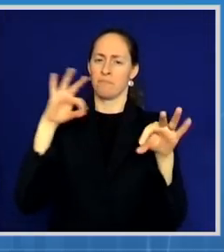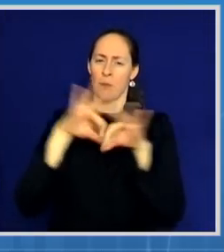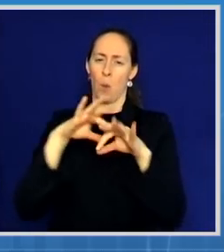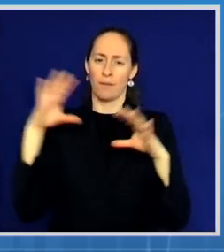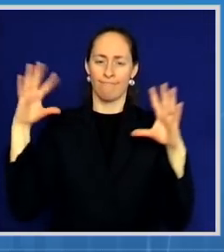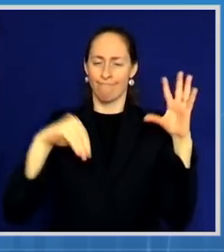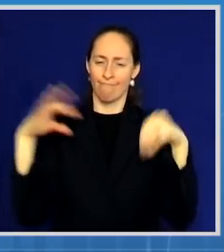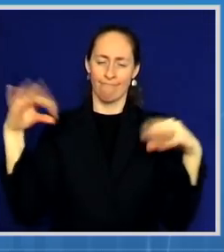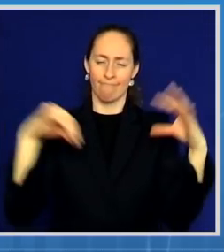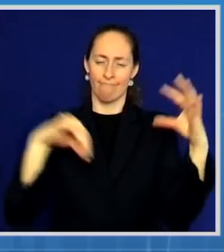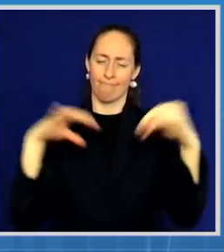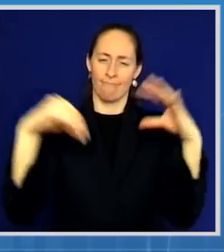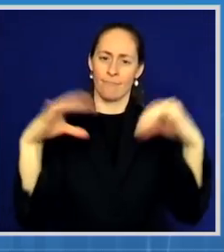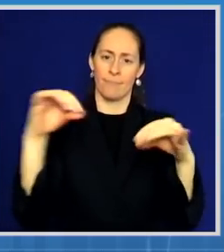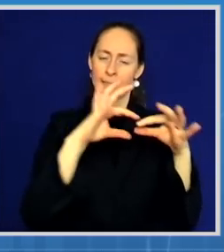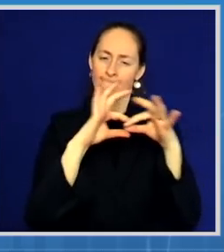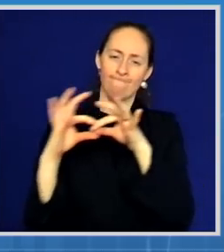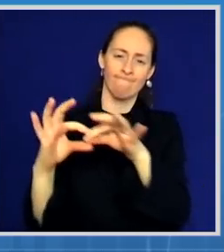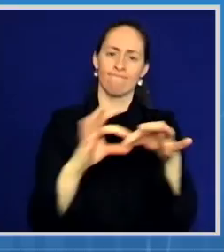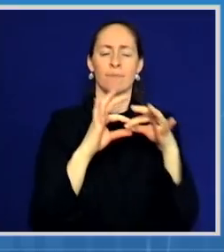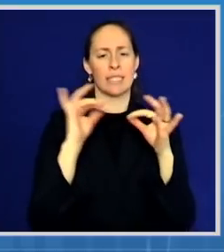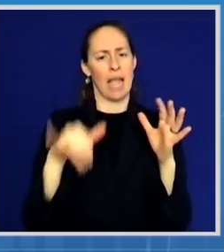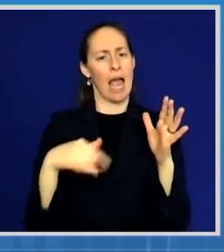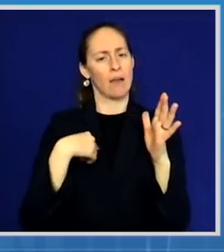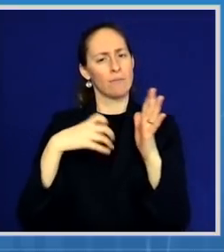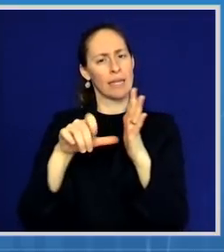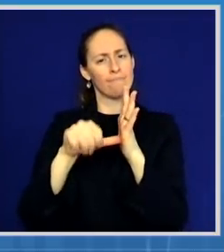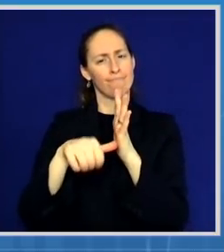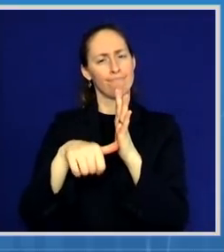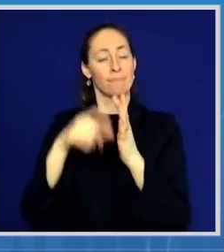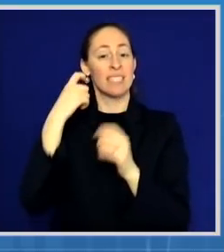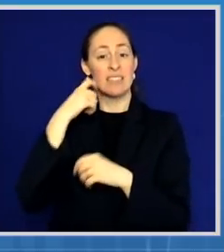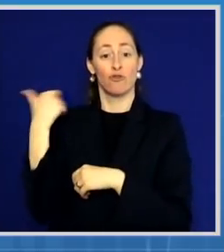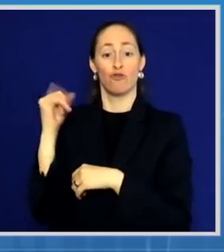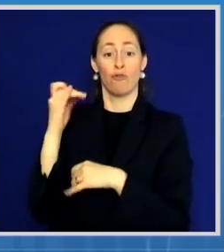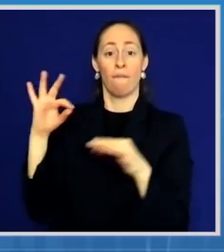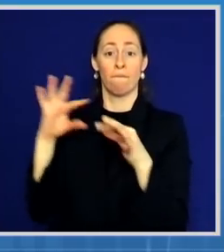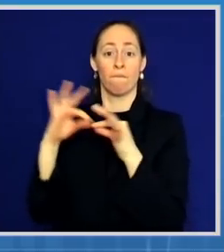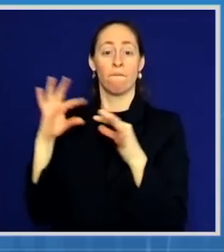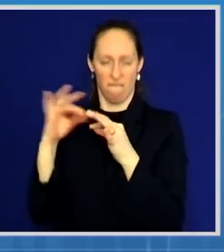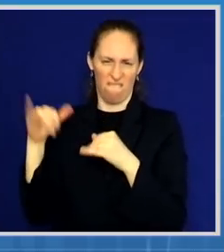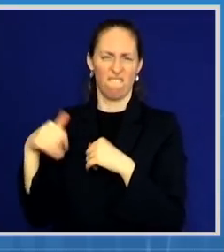though the point that Jeff made about working with doctors and with other healthcare providers.